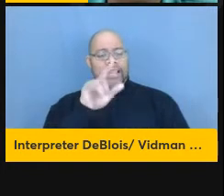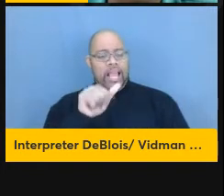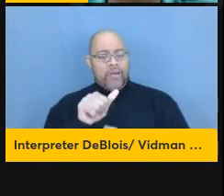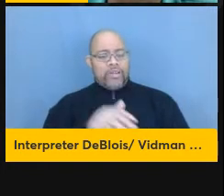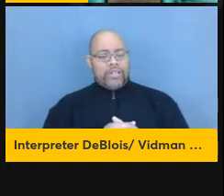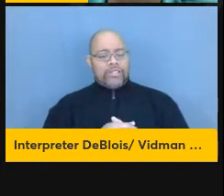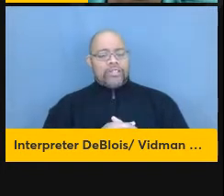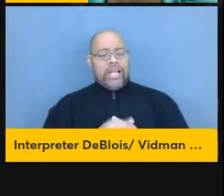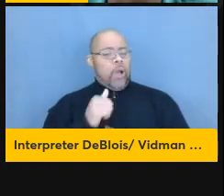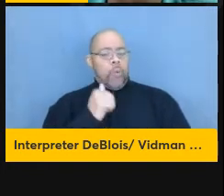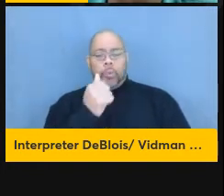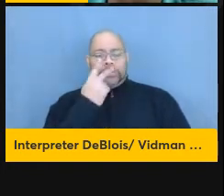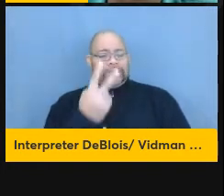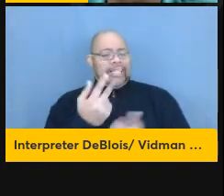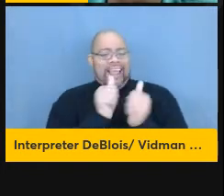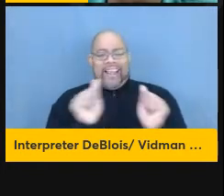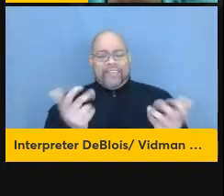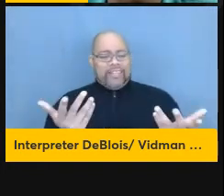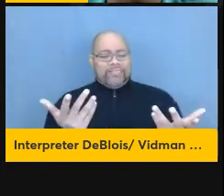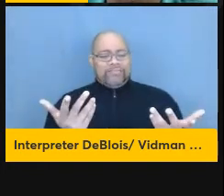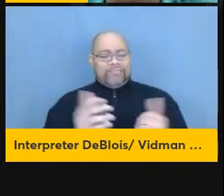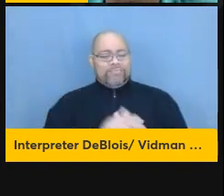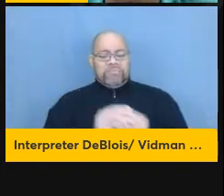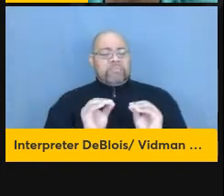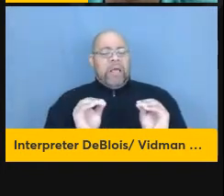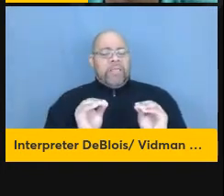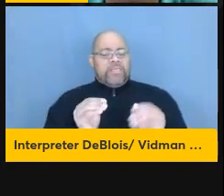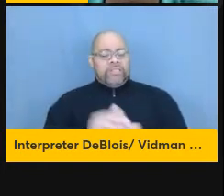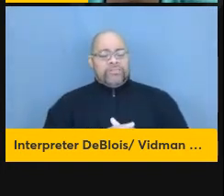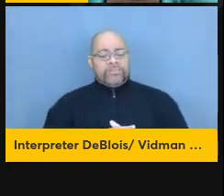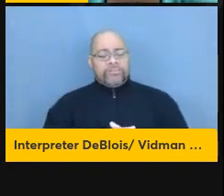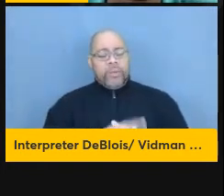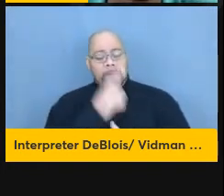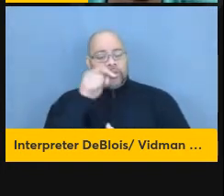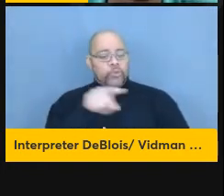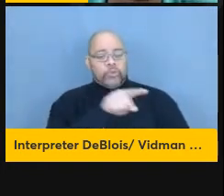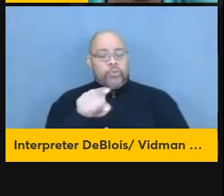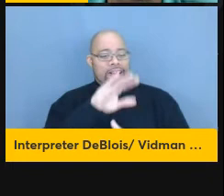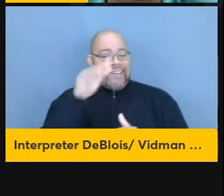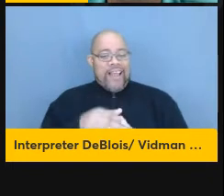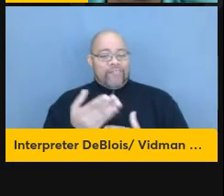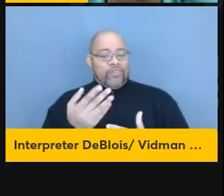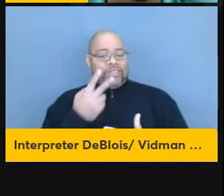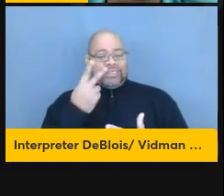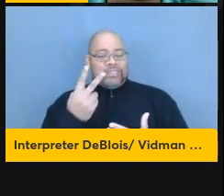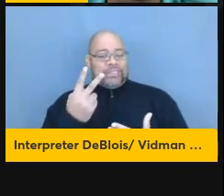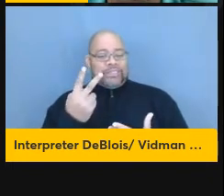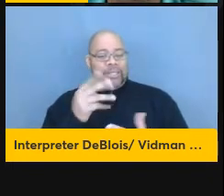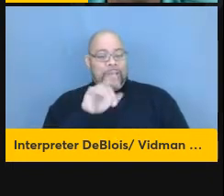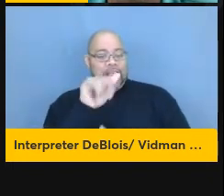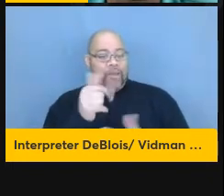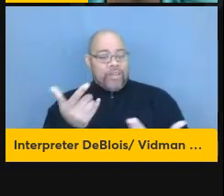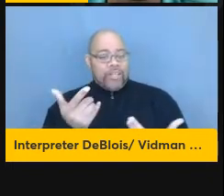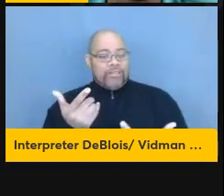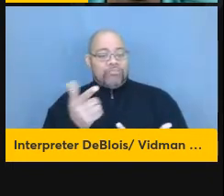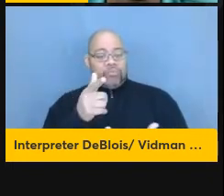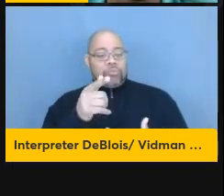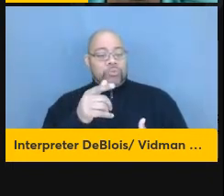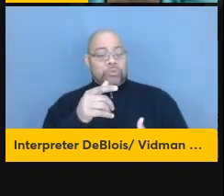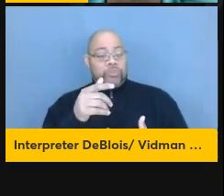I won't find anything or hardly nothing. Because you've never seen, you've never seen malaria, your immune response did not